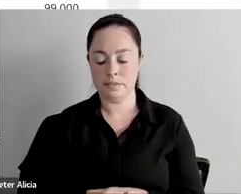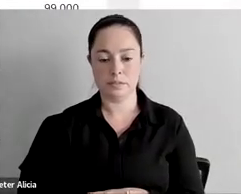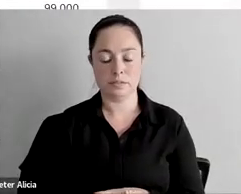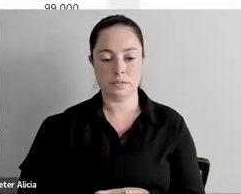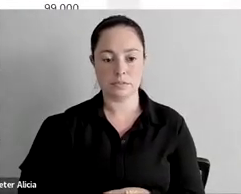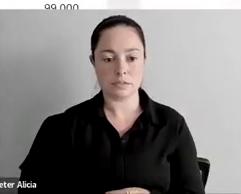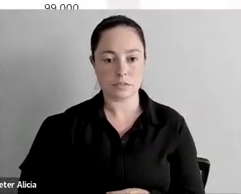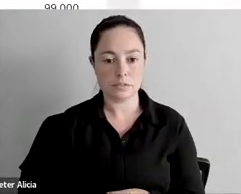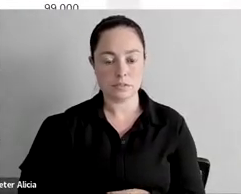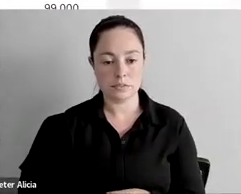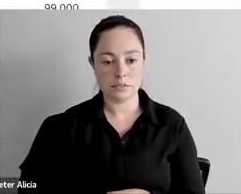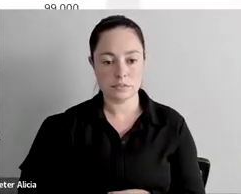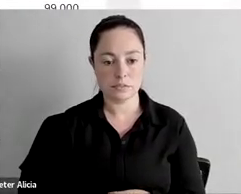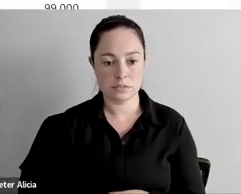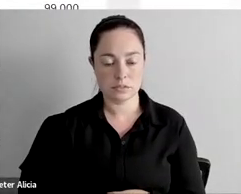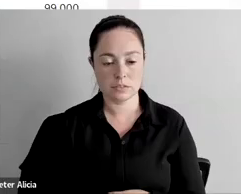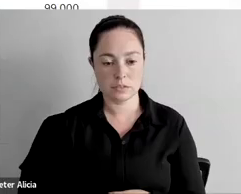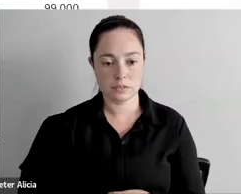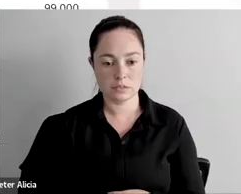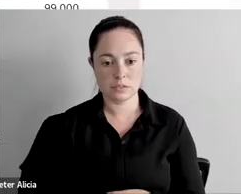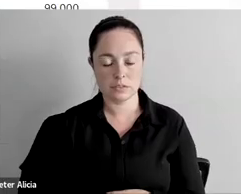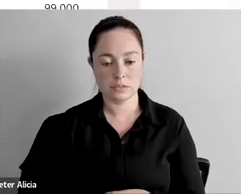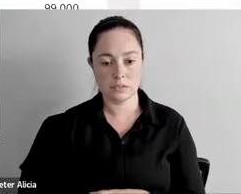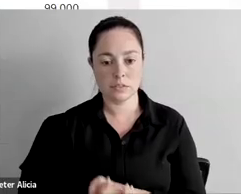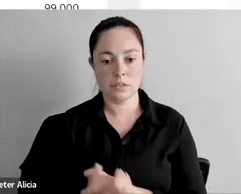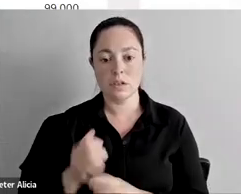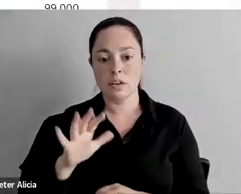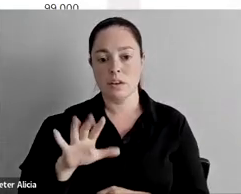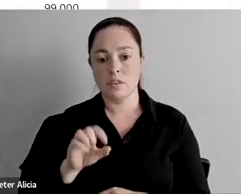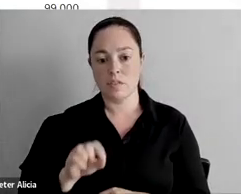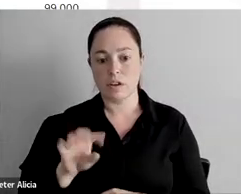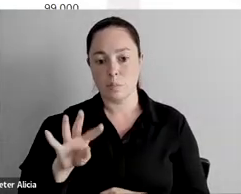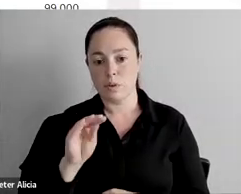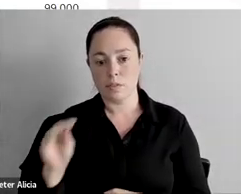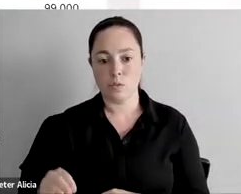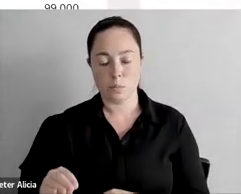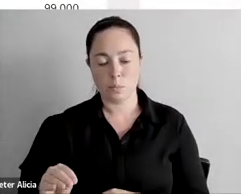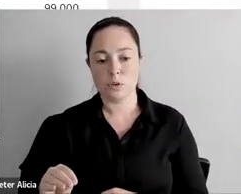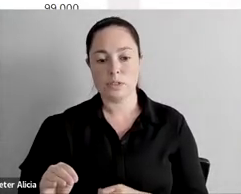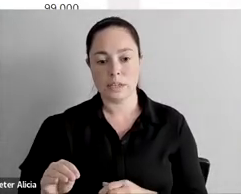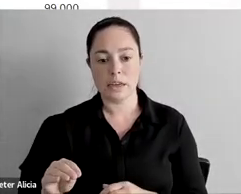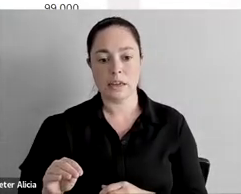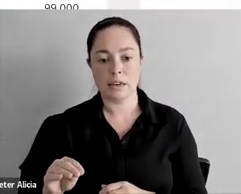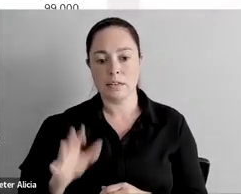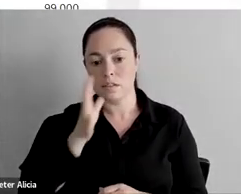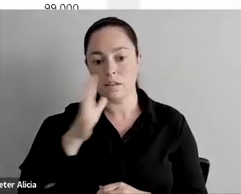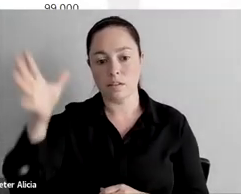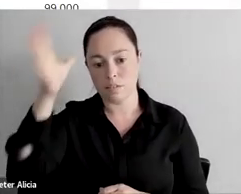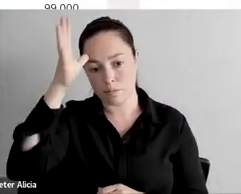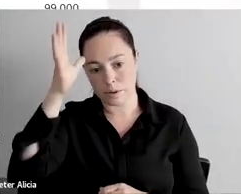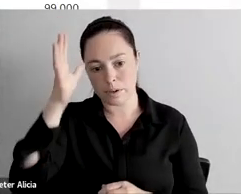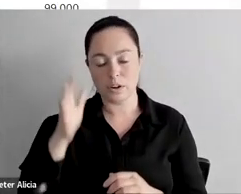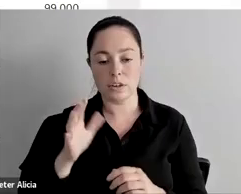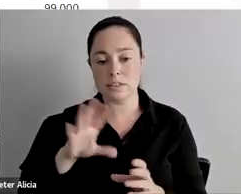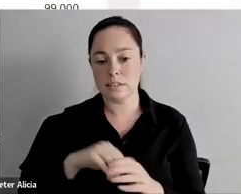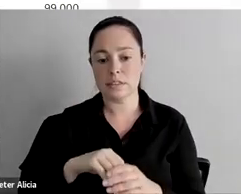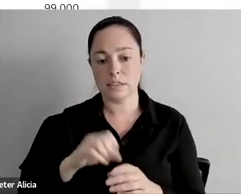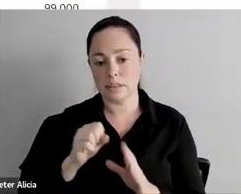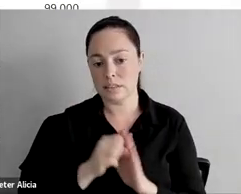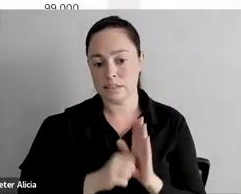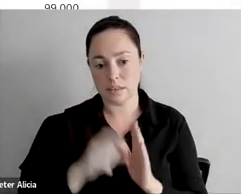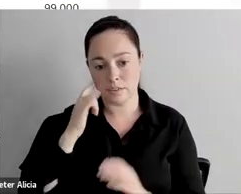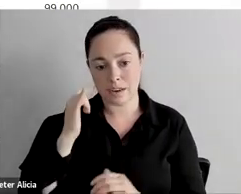And we see 5.4% of parents in California have any